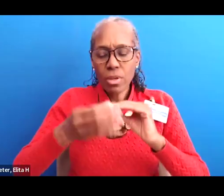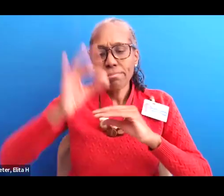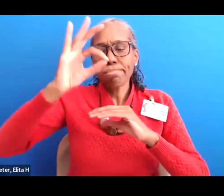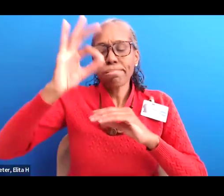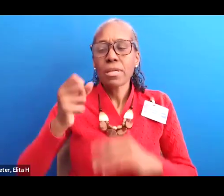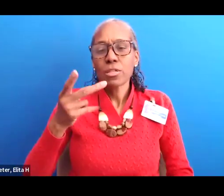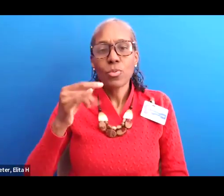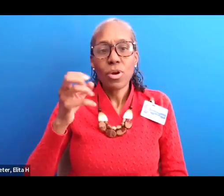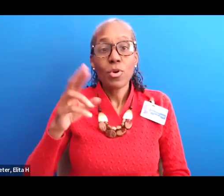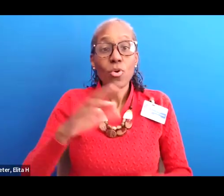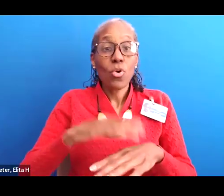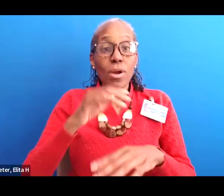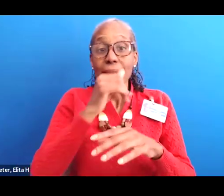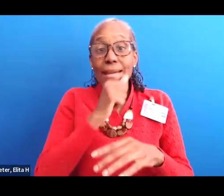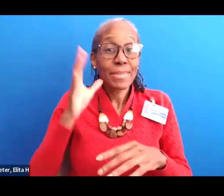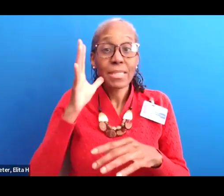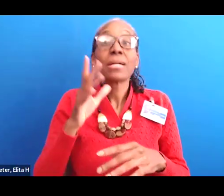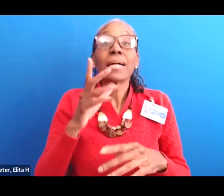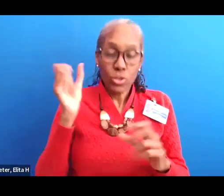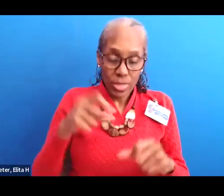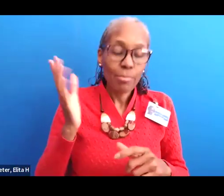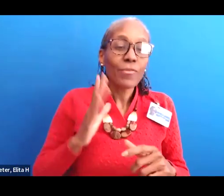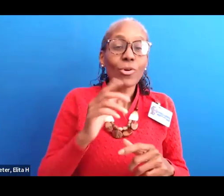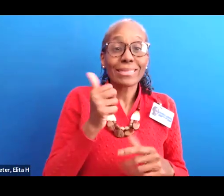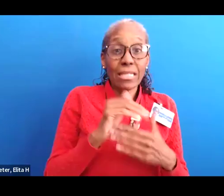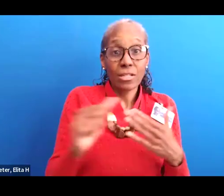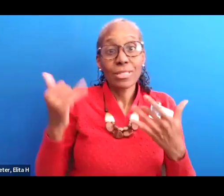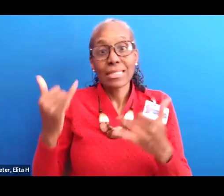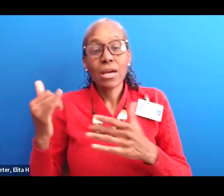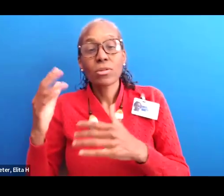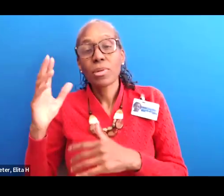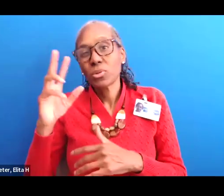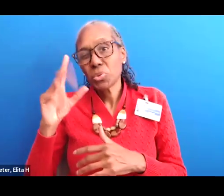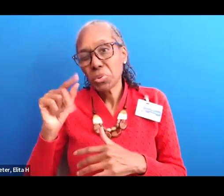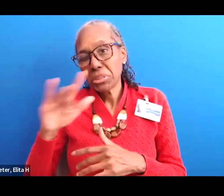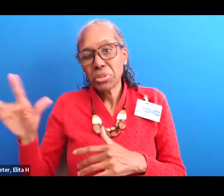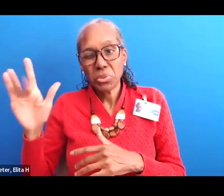Now I will tell you they used to cost about $10 or $12. Now they cost about $20 to $25.